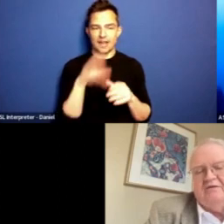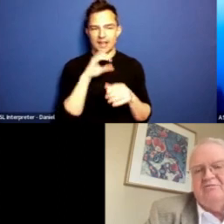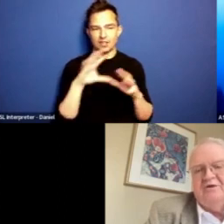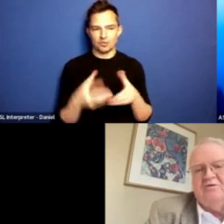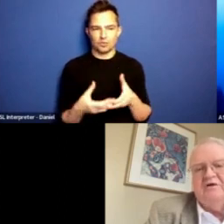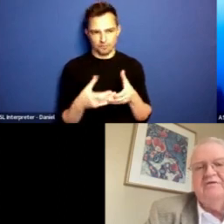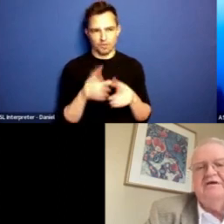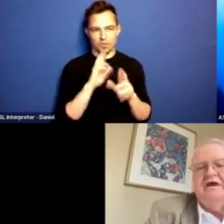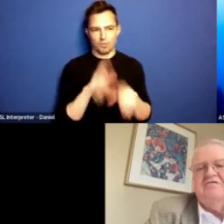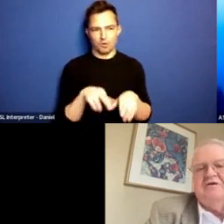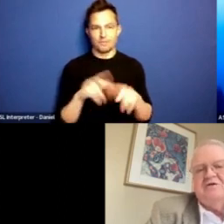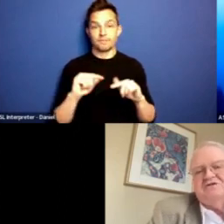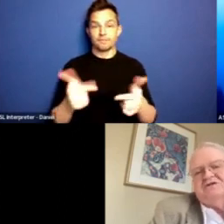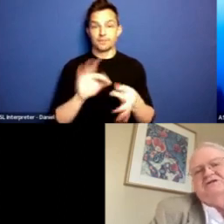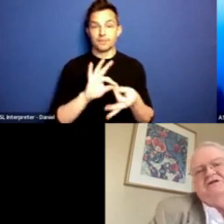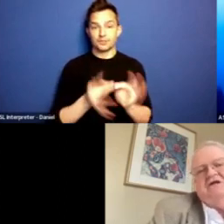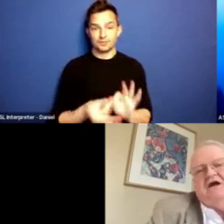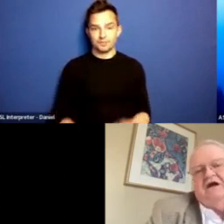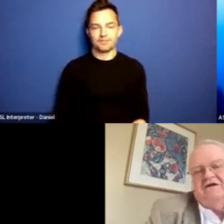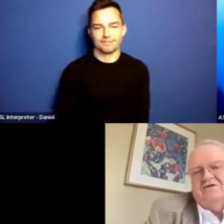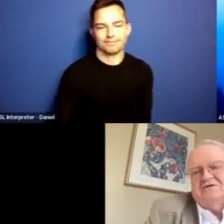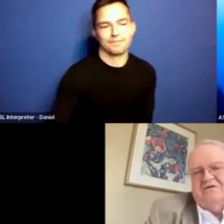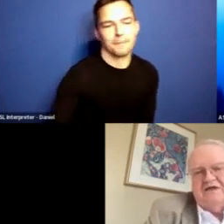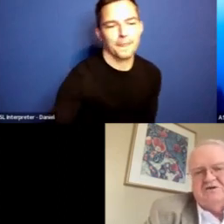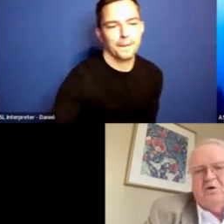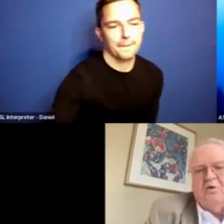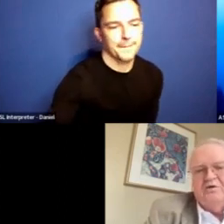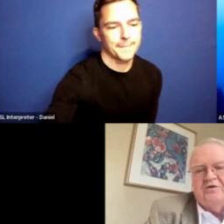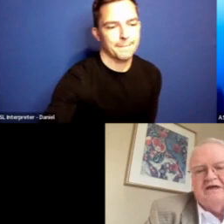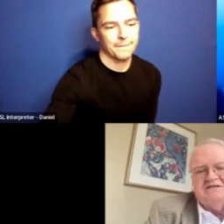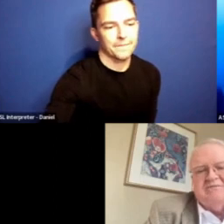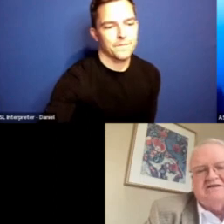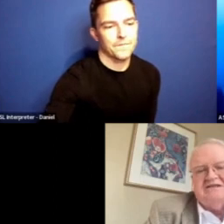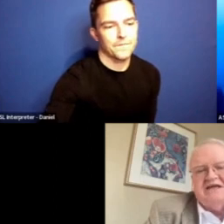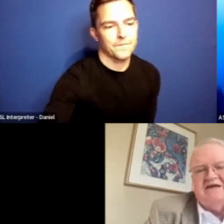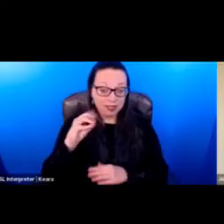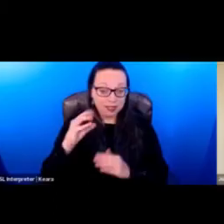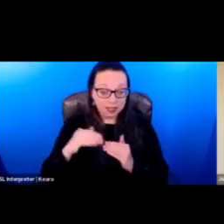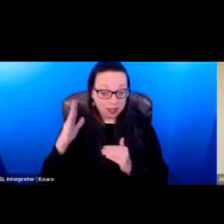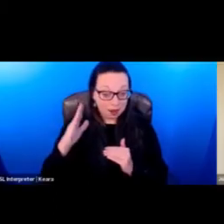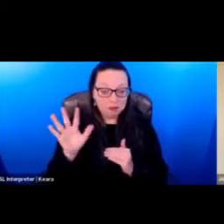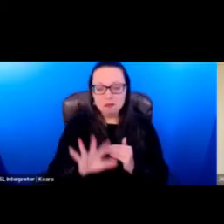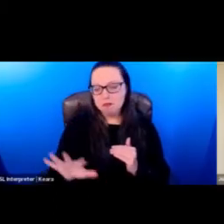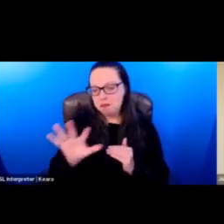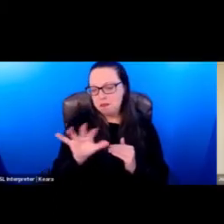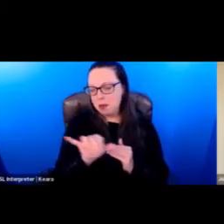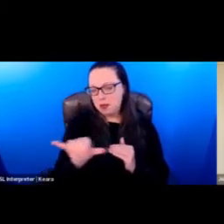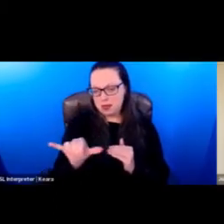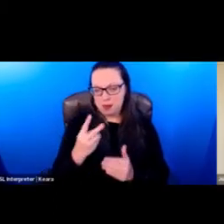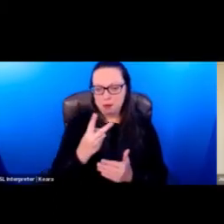reported one for those 60 years of age and older. It's about the same. It's both at 12%. Again,